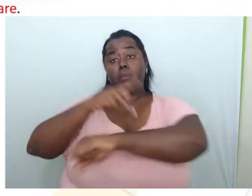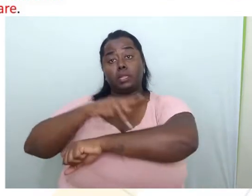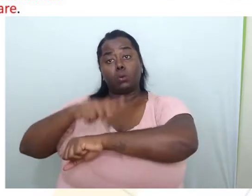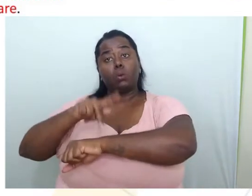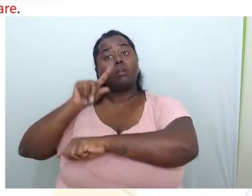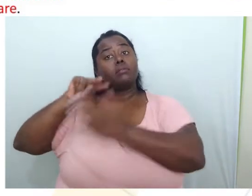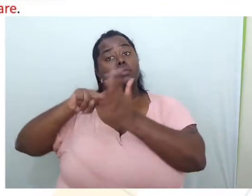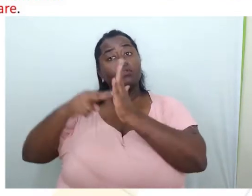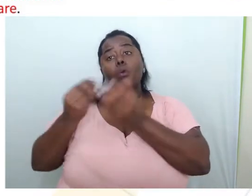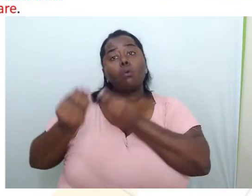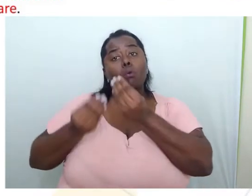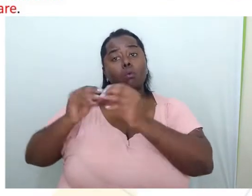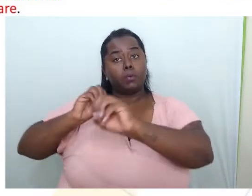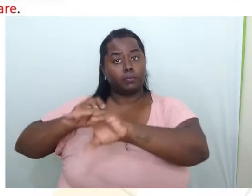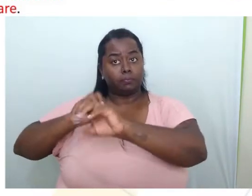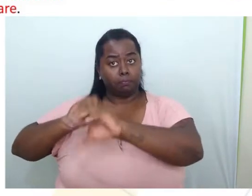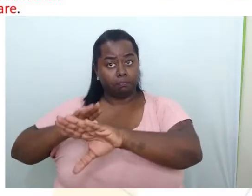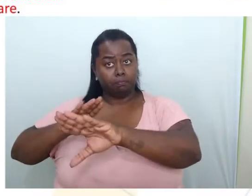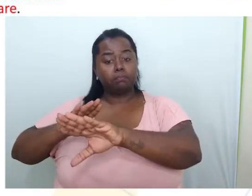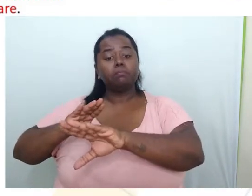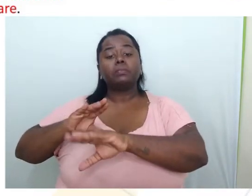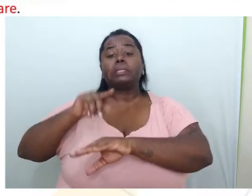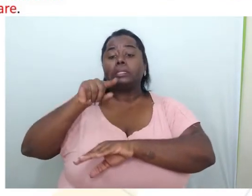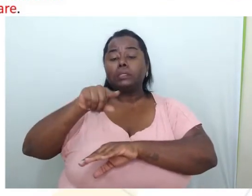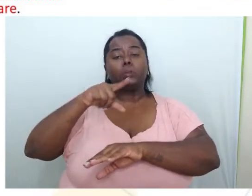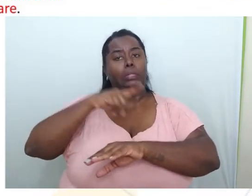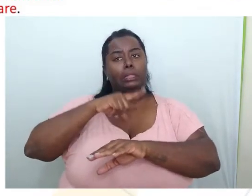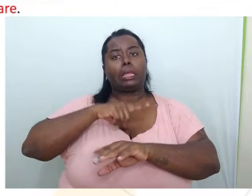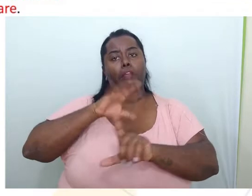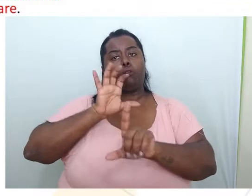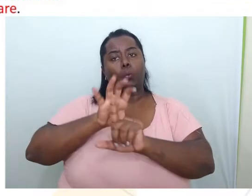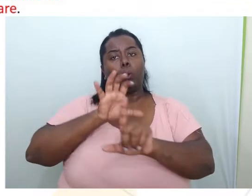it's being taught is often determined and influenced by the individual faculty